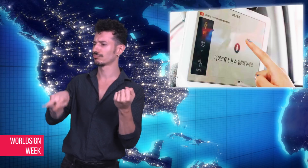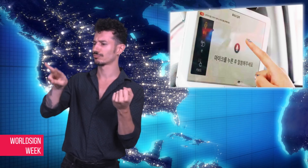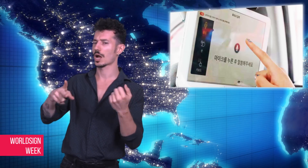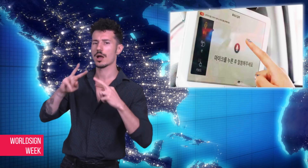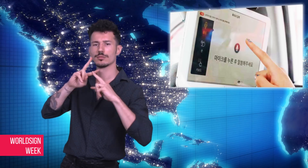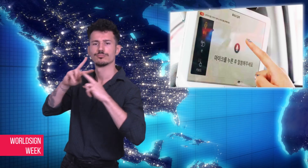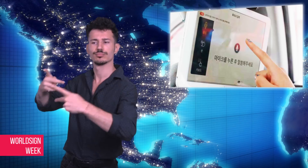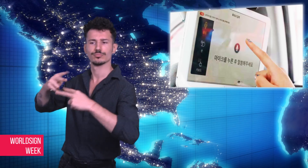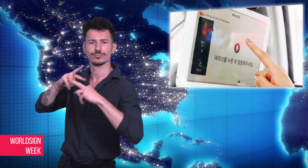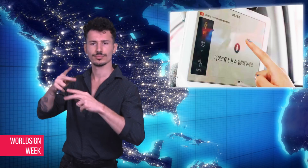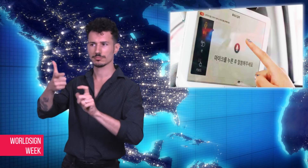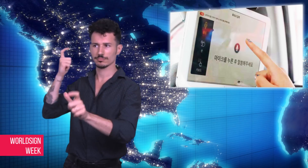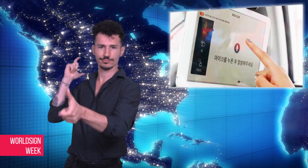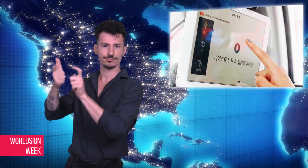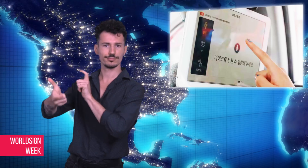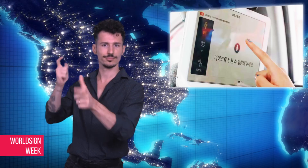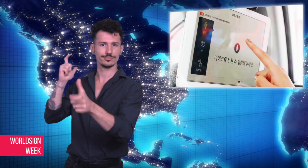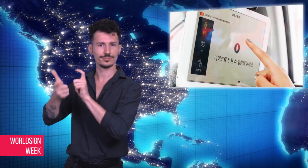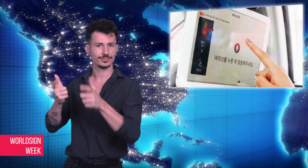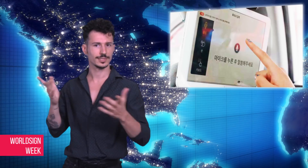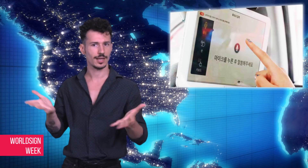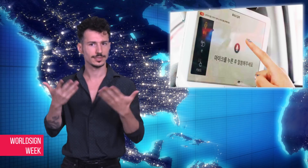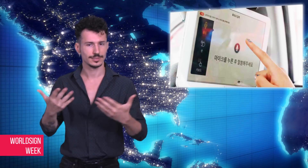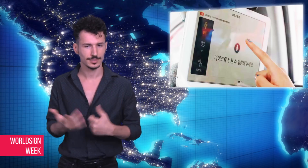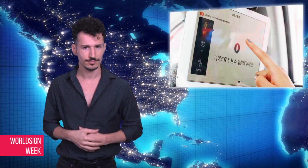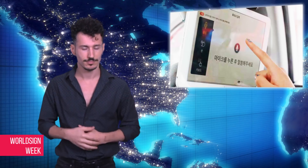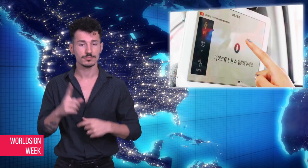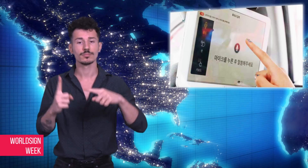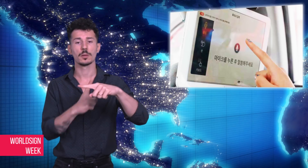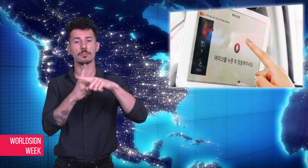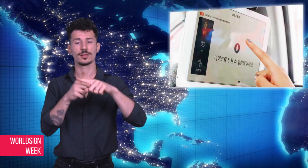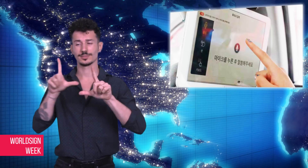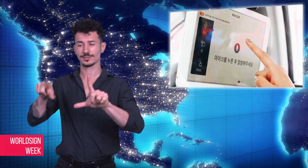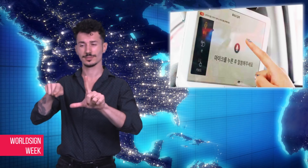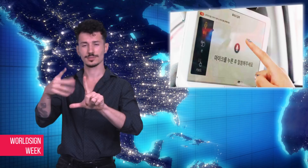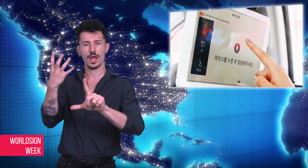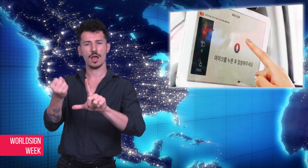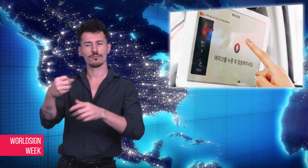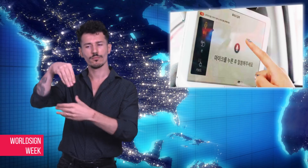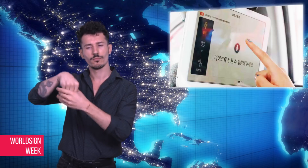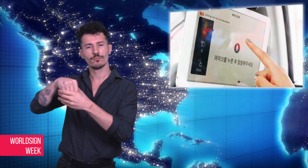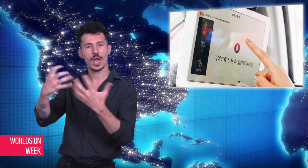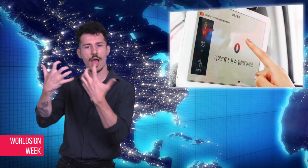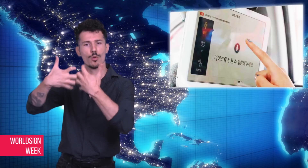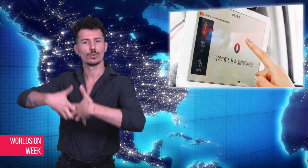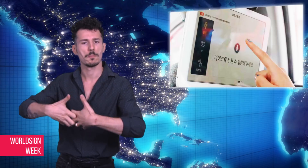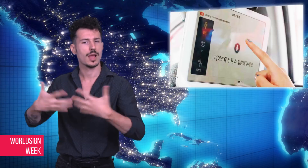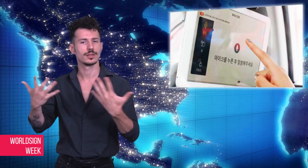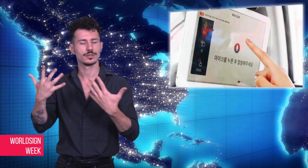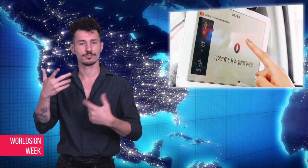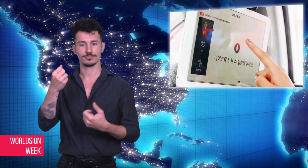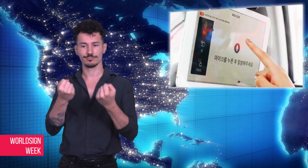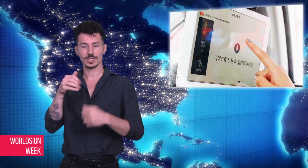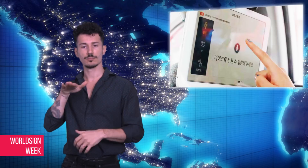generic messages such as "Please type in the address". Just before arriving